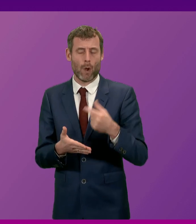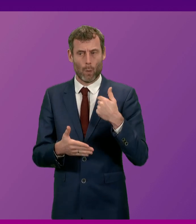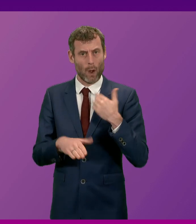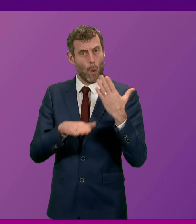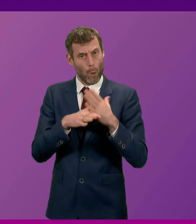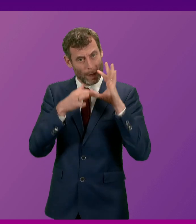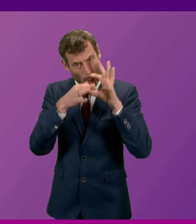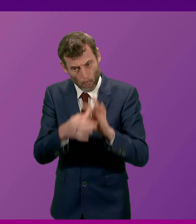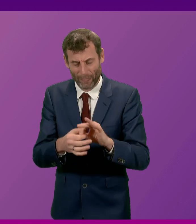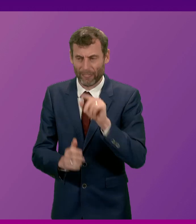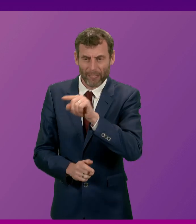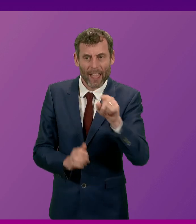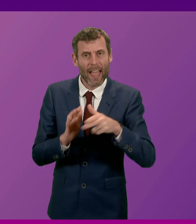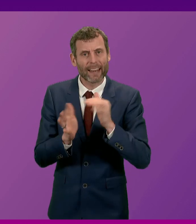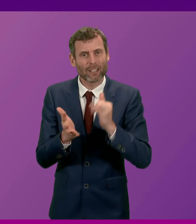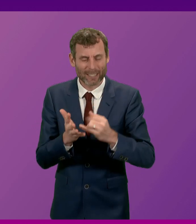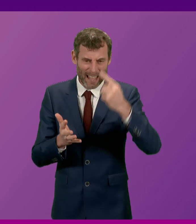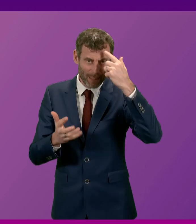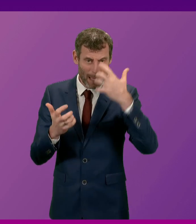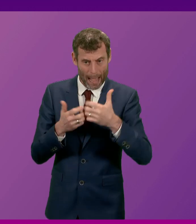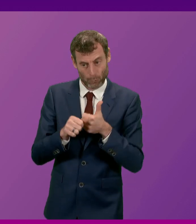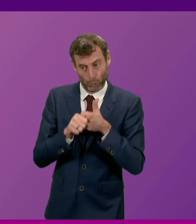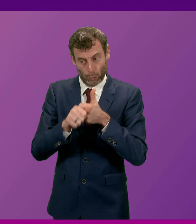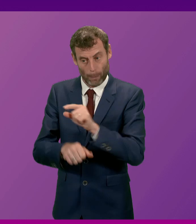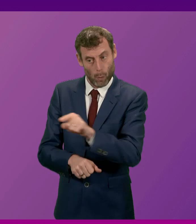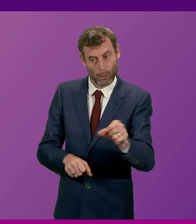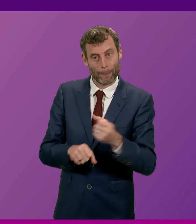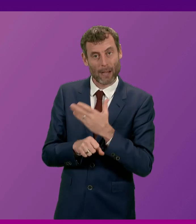national health service and the social care sector, and the reality is that the new tax